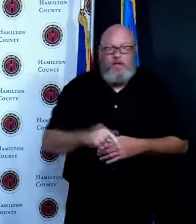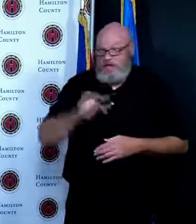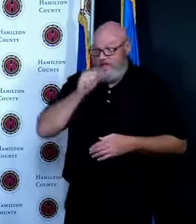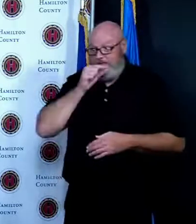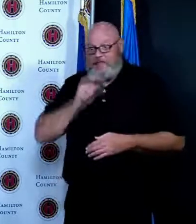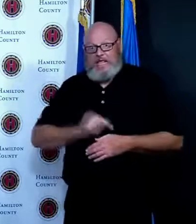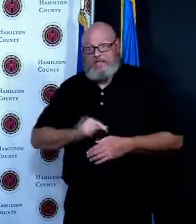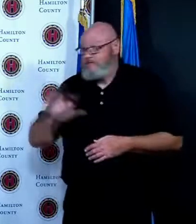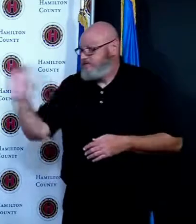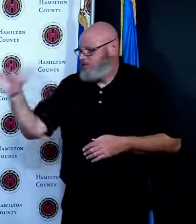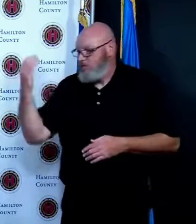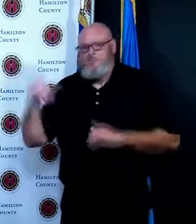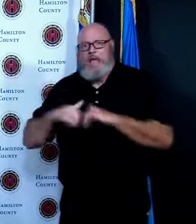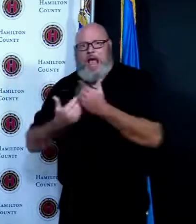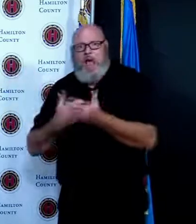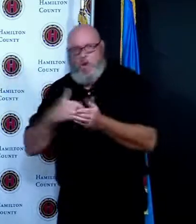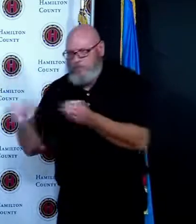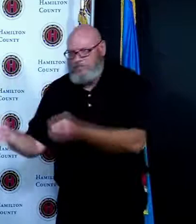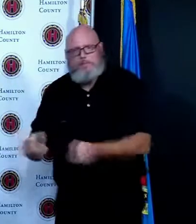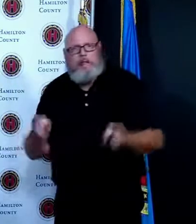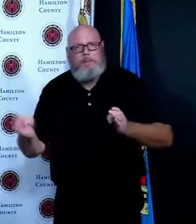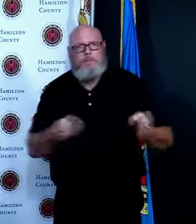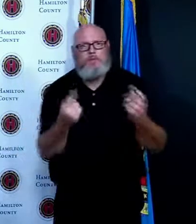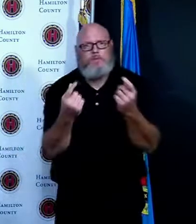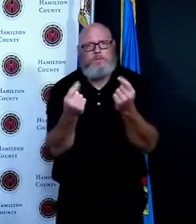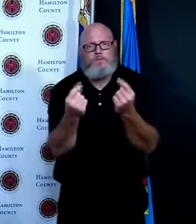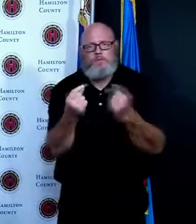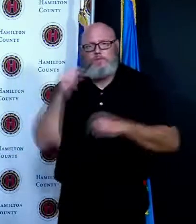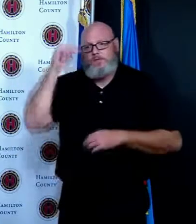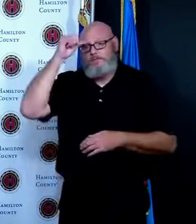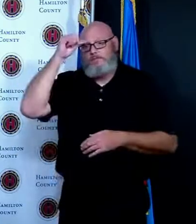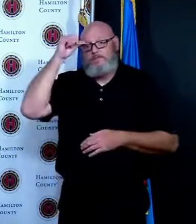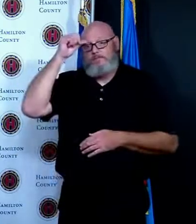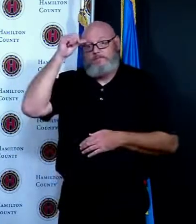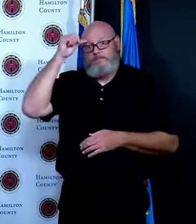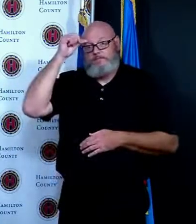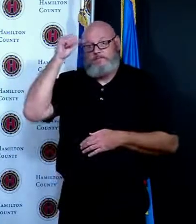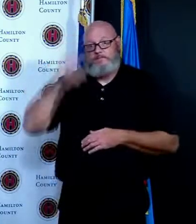it before we really flattened the curve very well in Hamilton County and actually I've been proud of